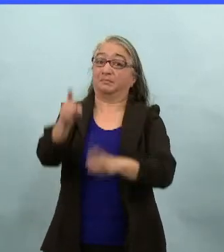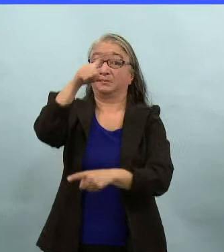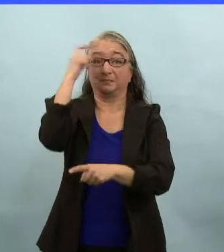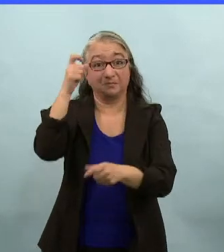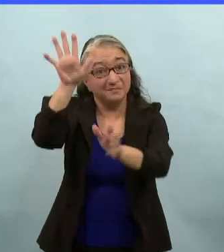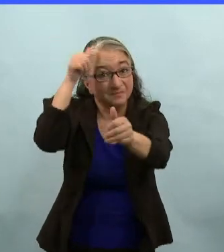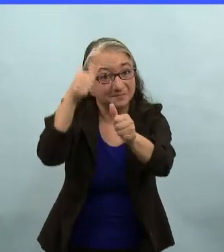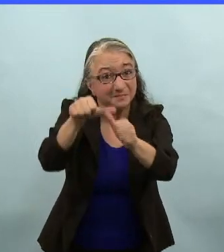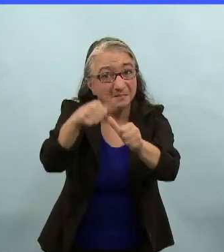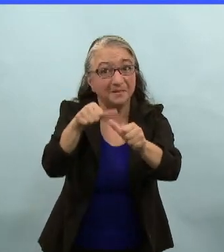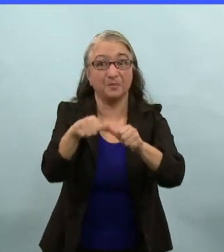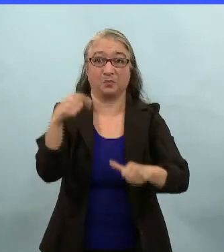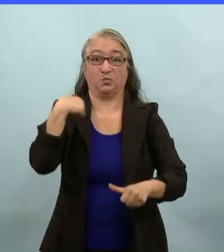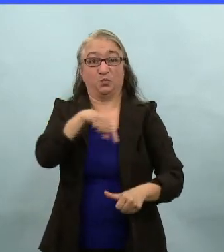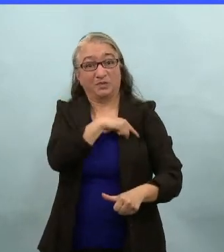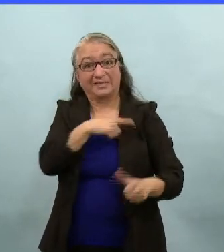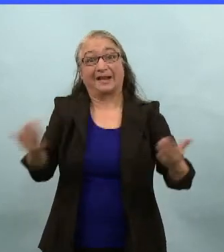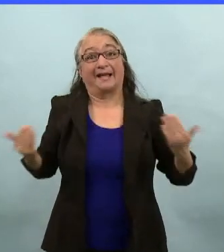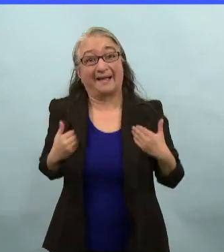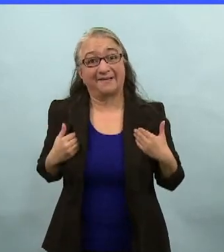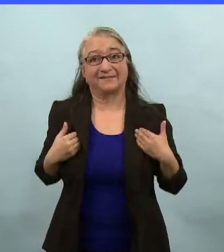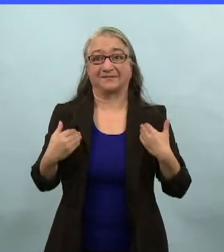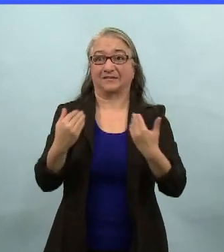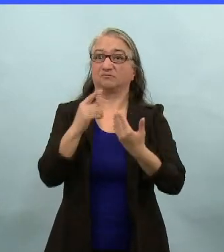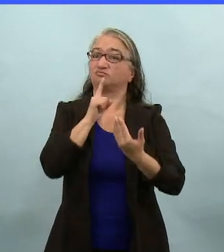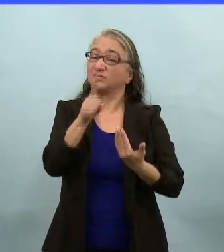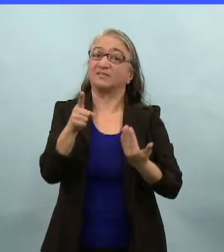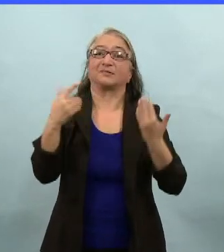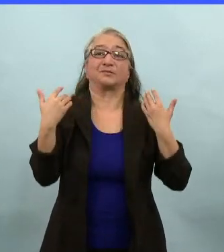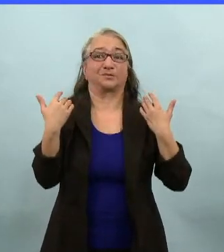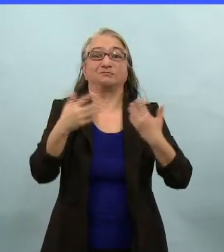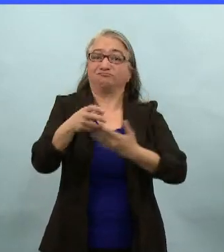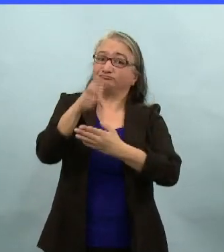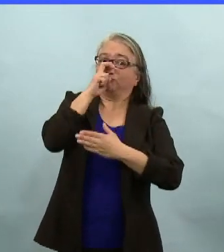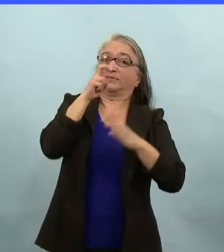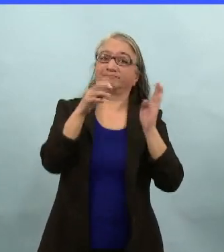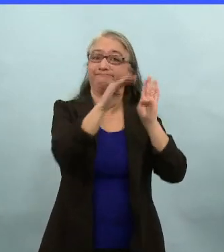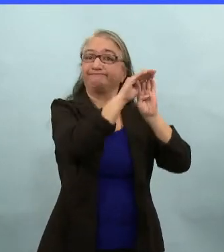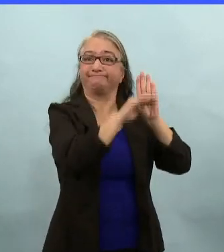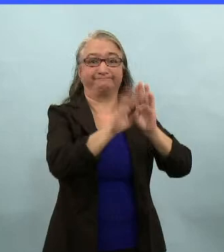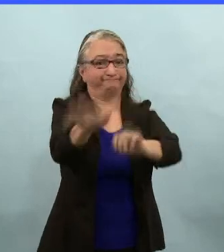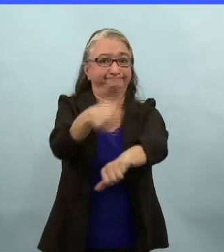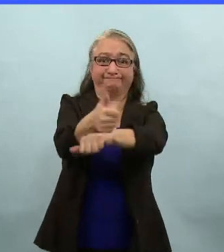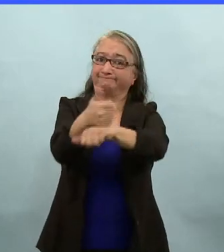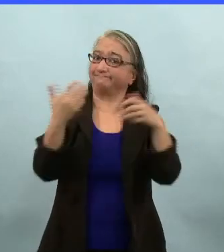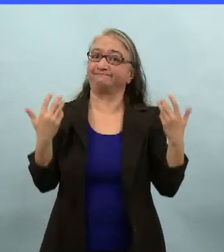some of the most stringent rules in place uh earlier on with respect to this a reminder that